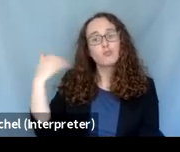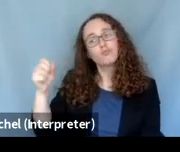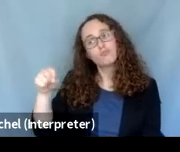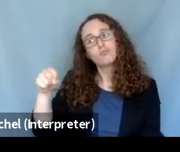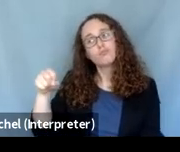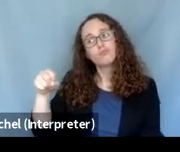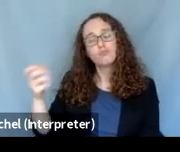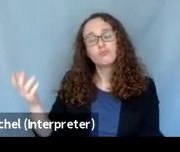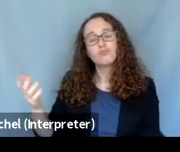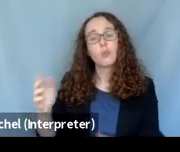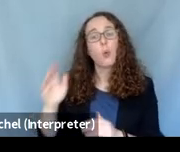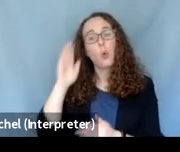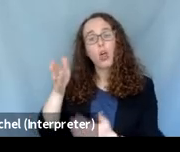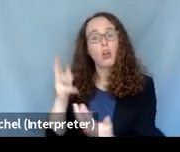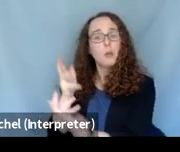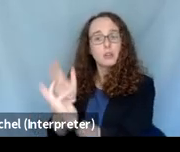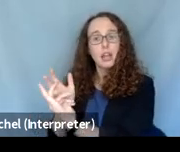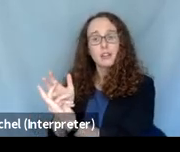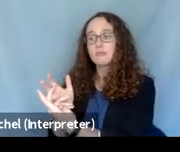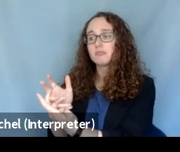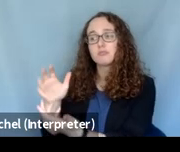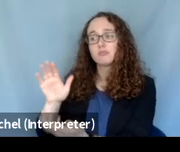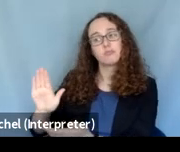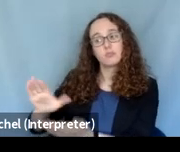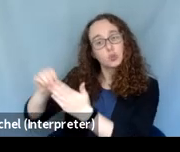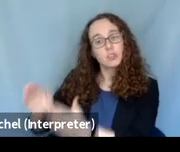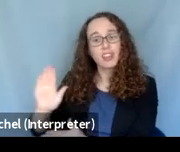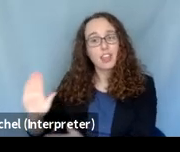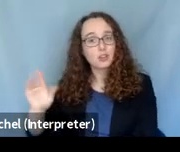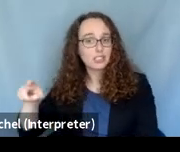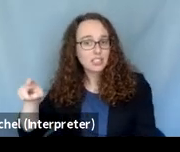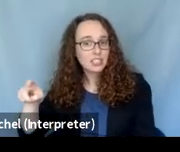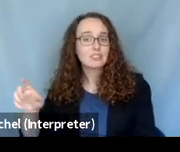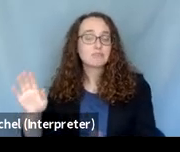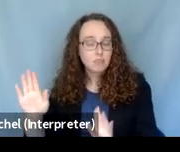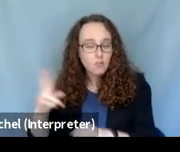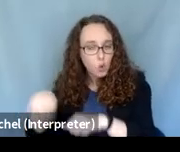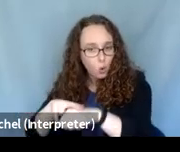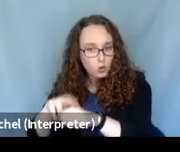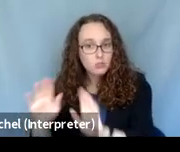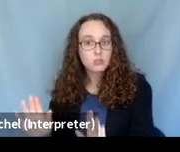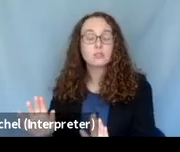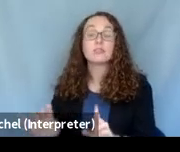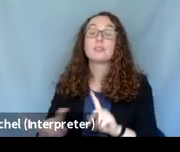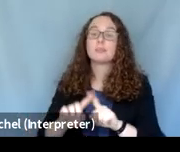accommodate whatever the student is interested in doing but again these are available to students that are currently enrolled